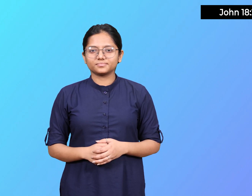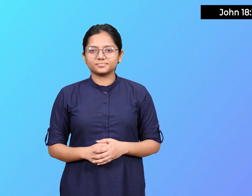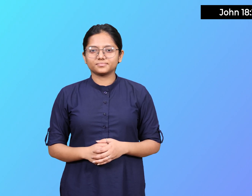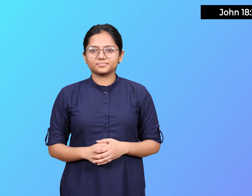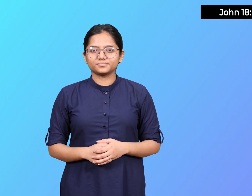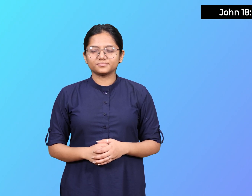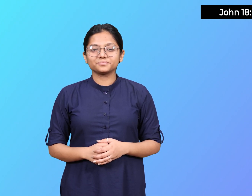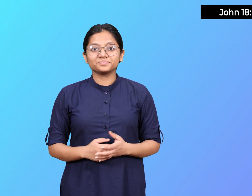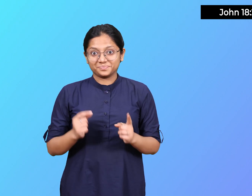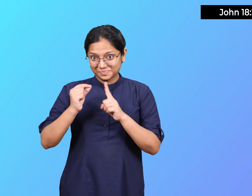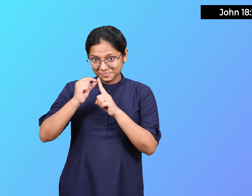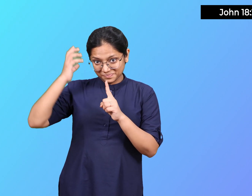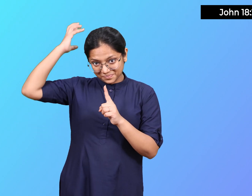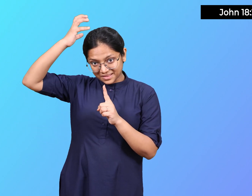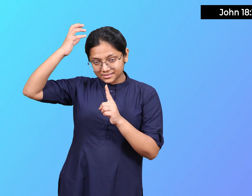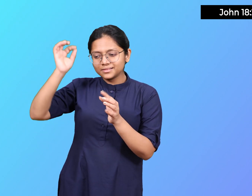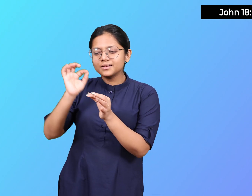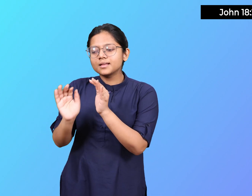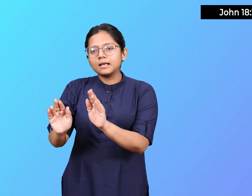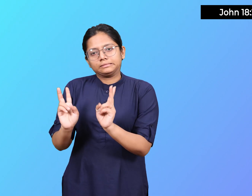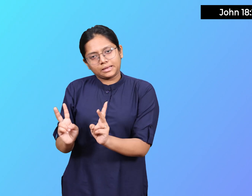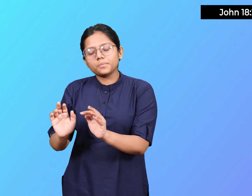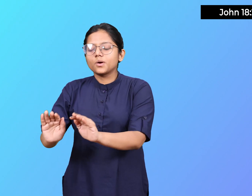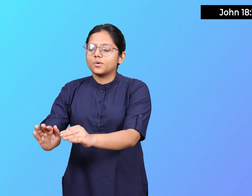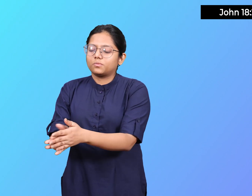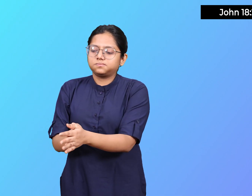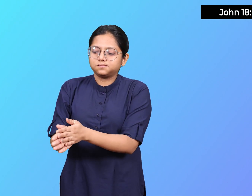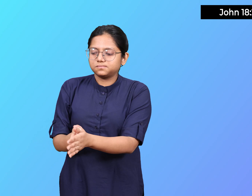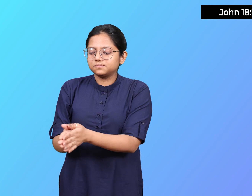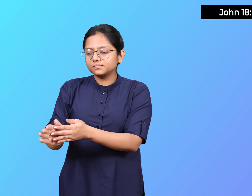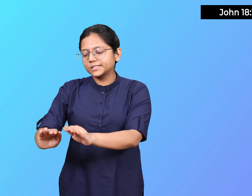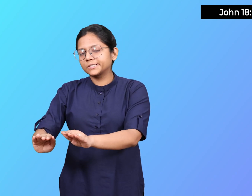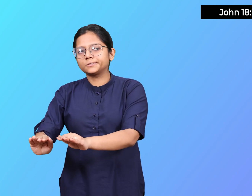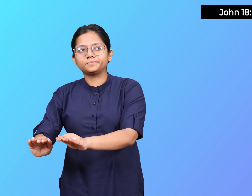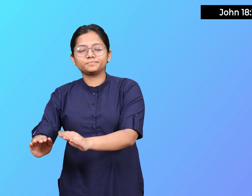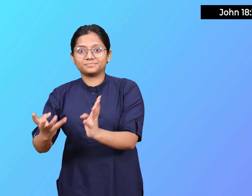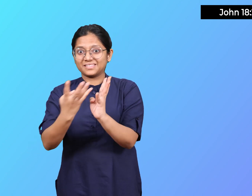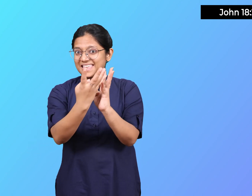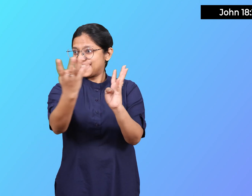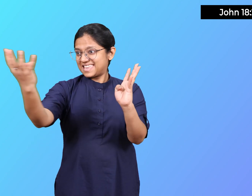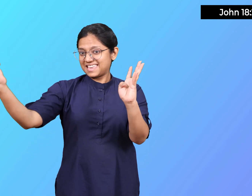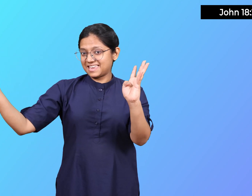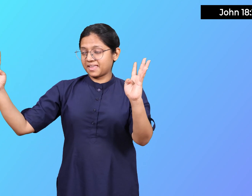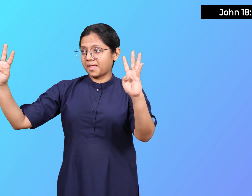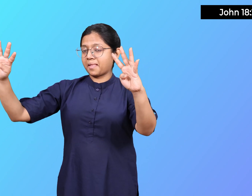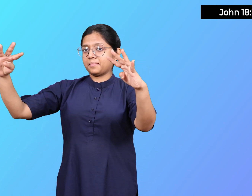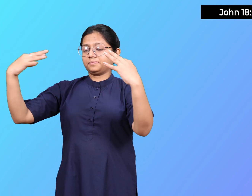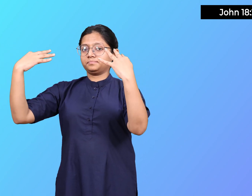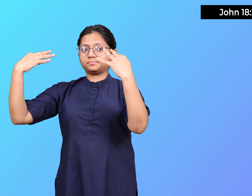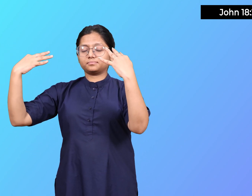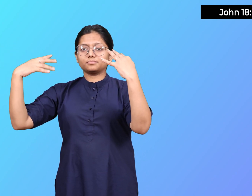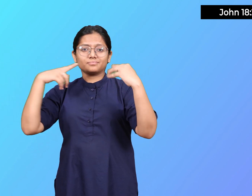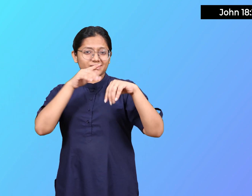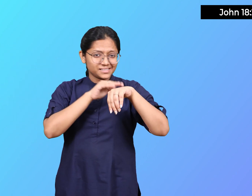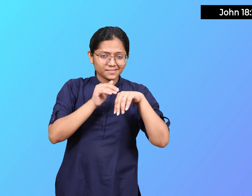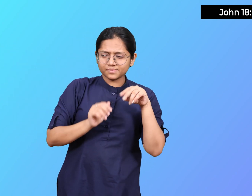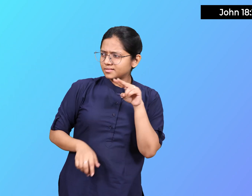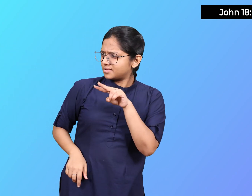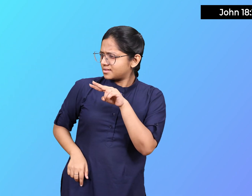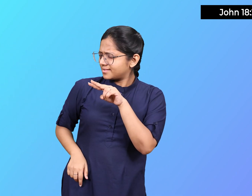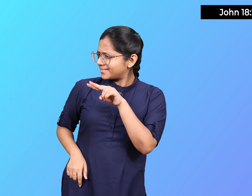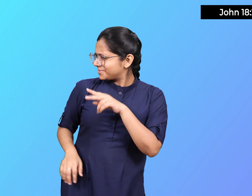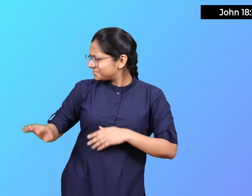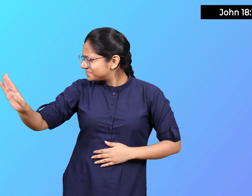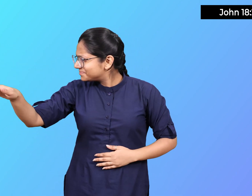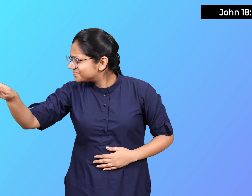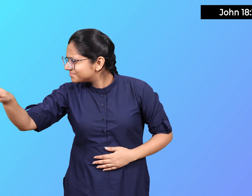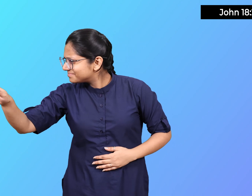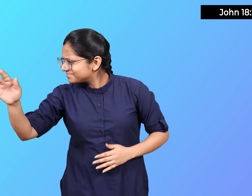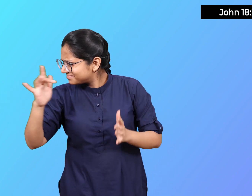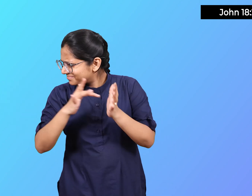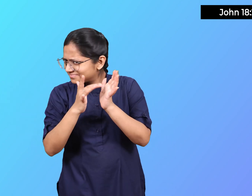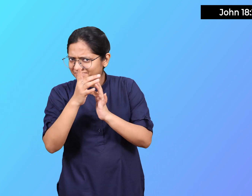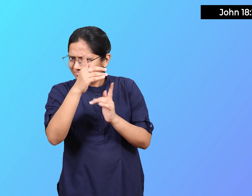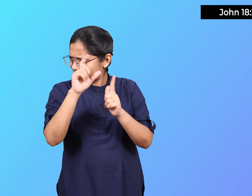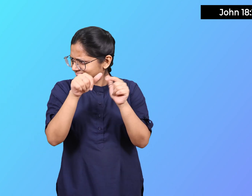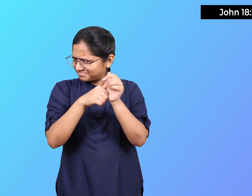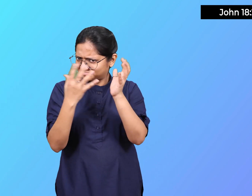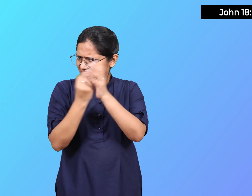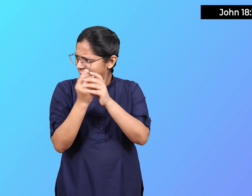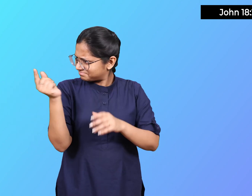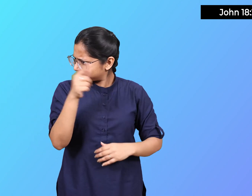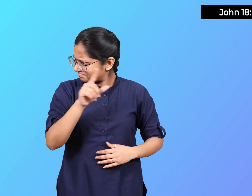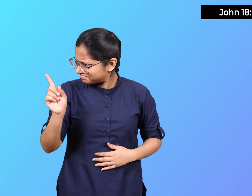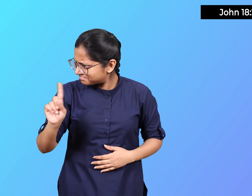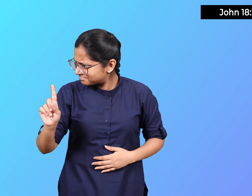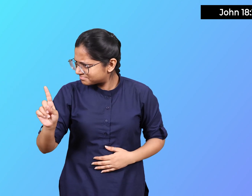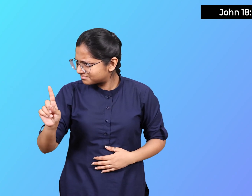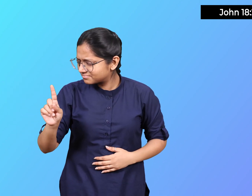Simon Peter was standing by the fire, keeping himself warm. The other people said to Peter, “Aren’t you one of the followers of that man?”